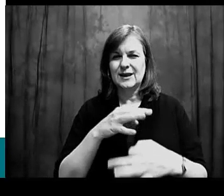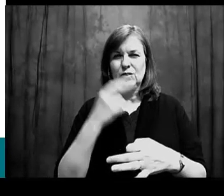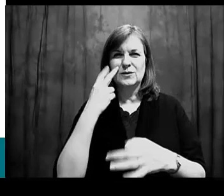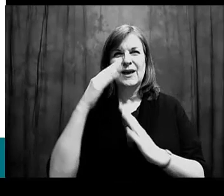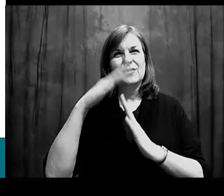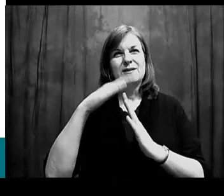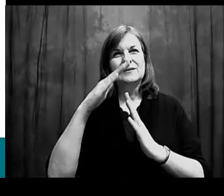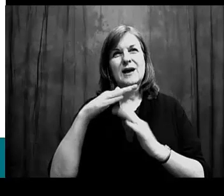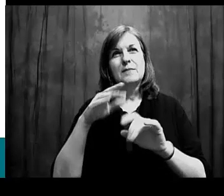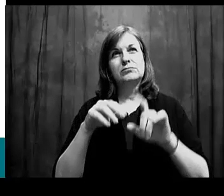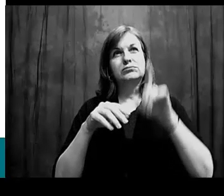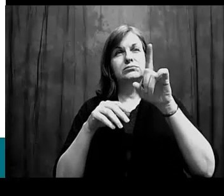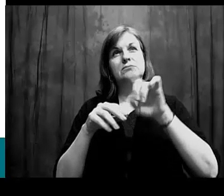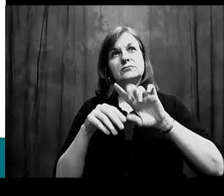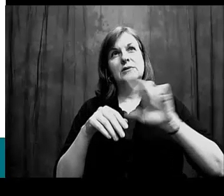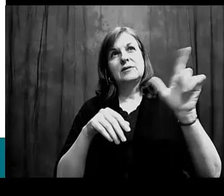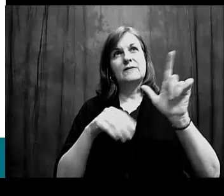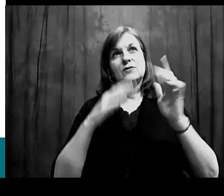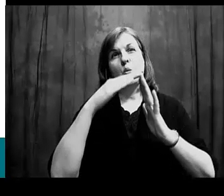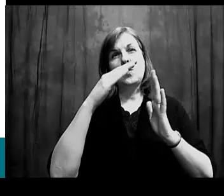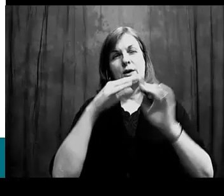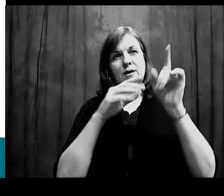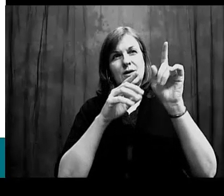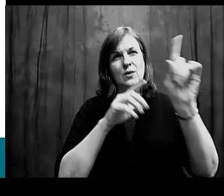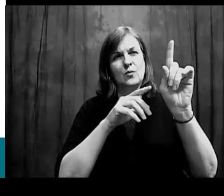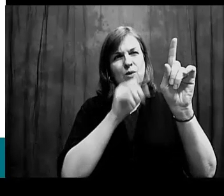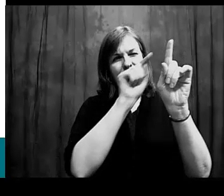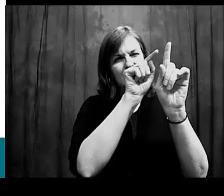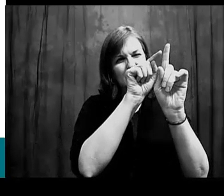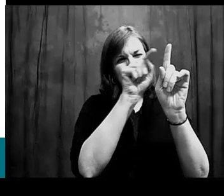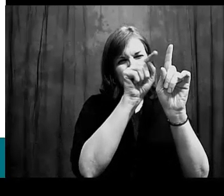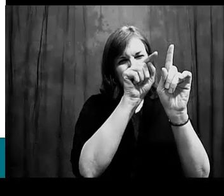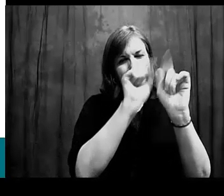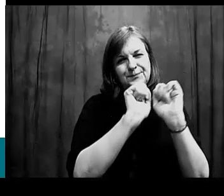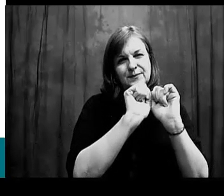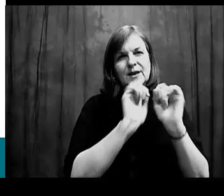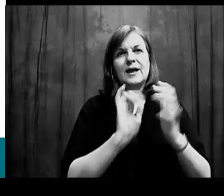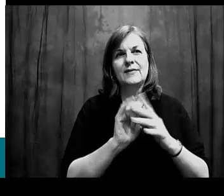if you see this little tiny line up here at the top of the screen with a one beside it?